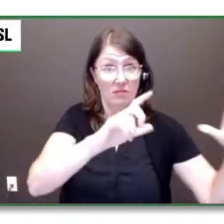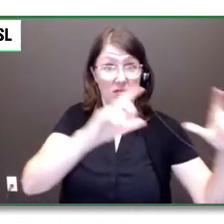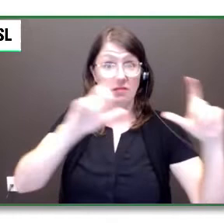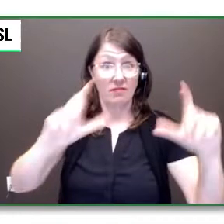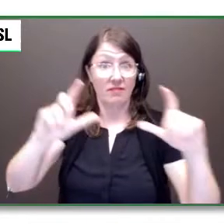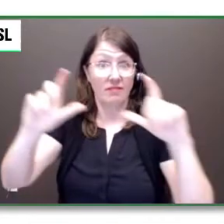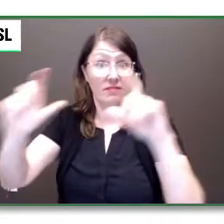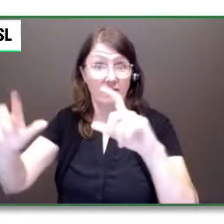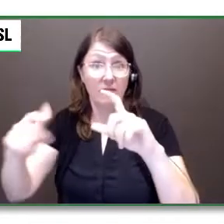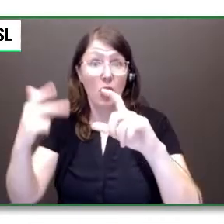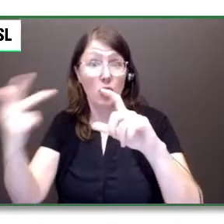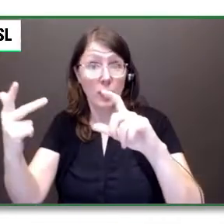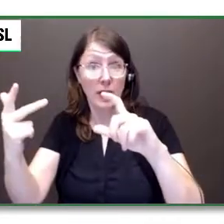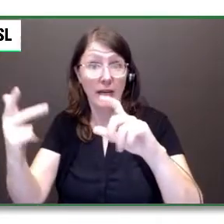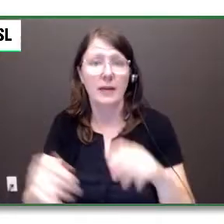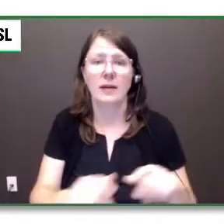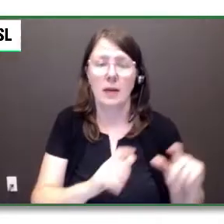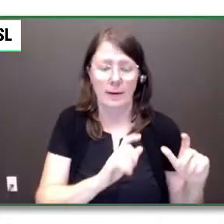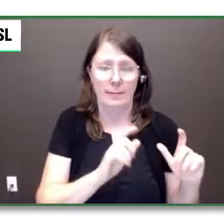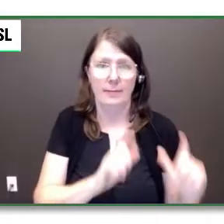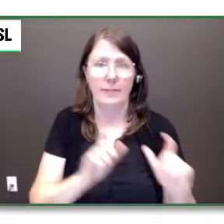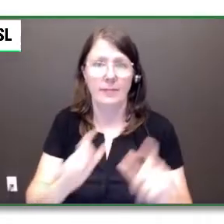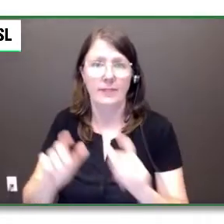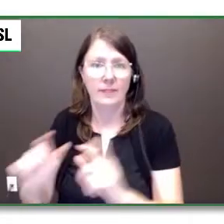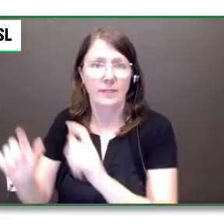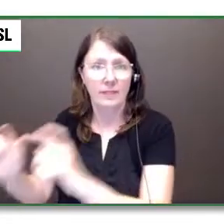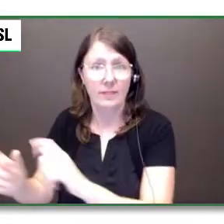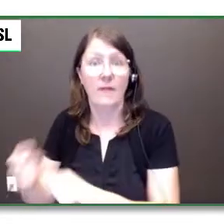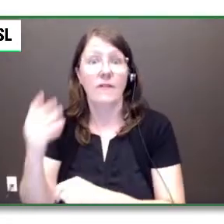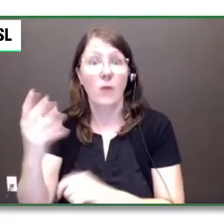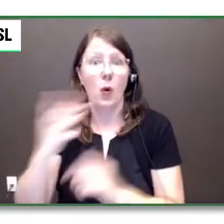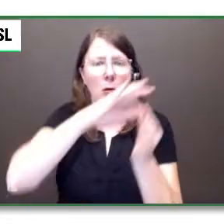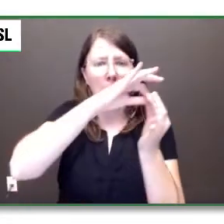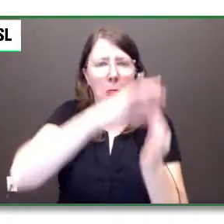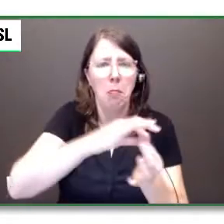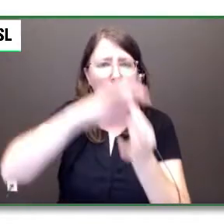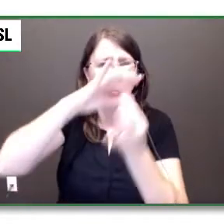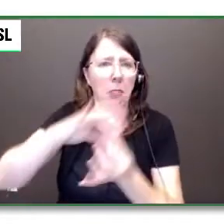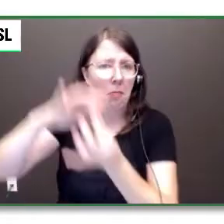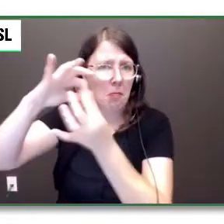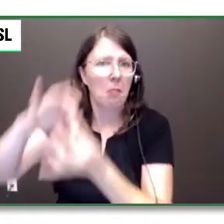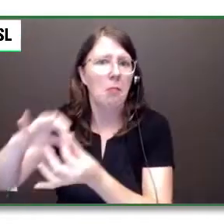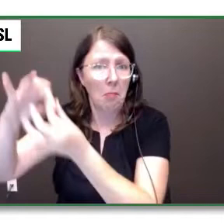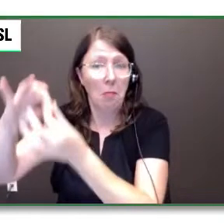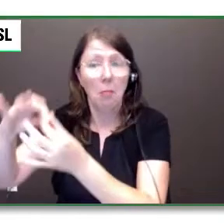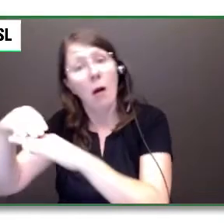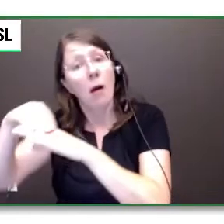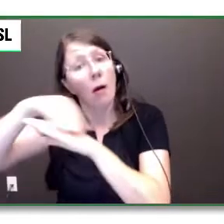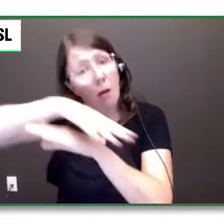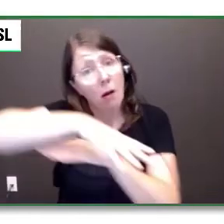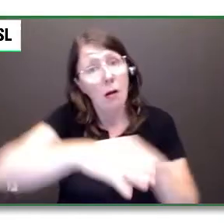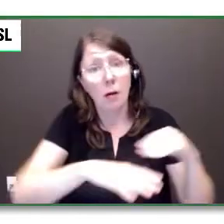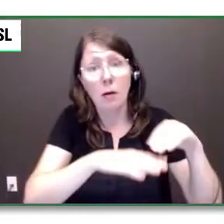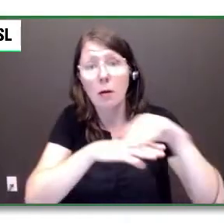not to say that um that those elements weren't throughout but it was just a stronger relationship.